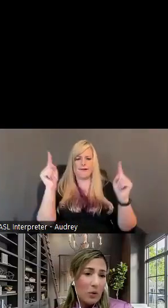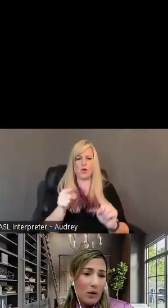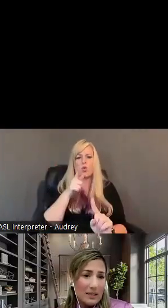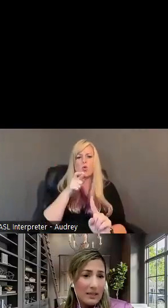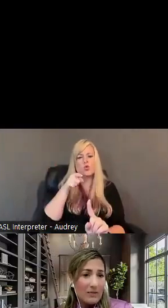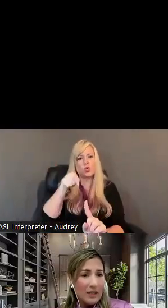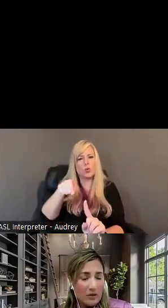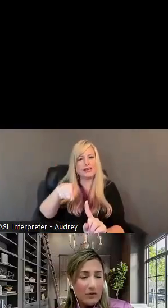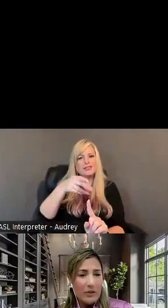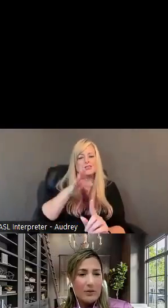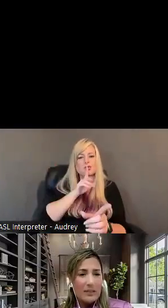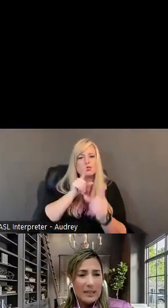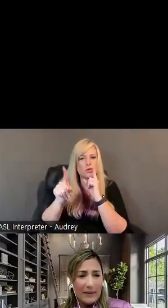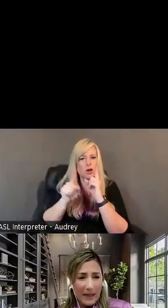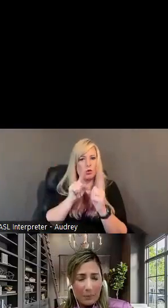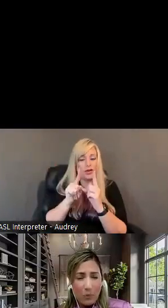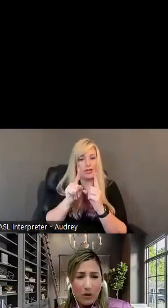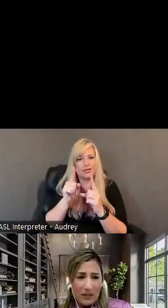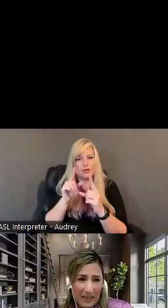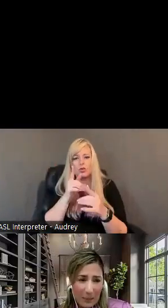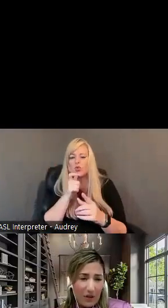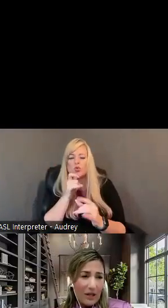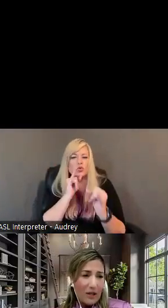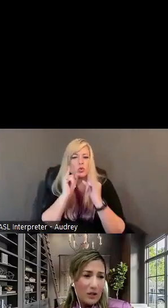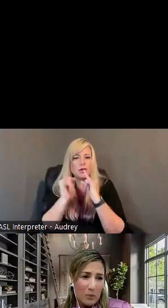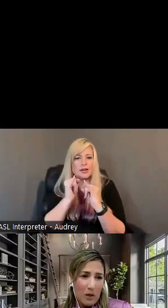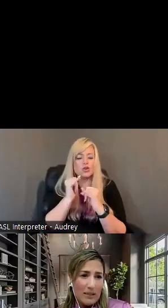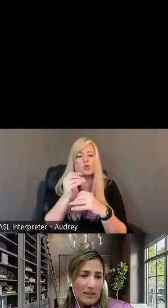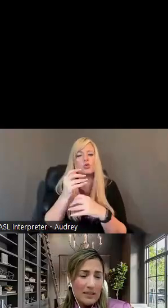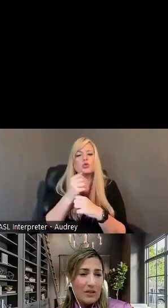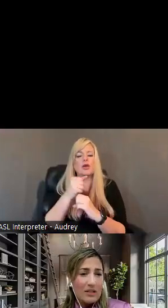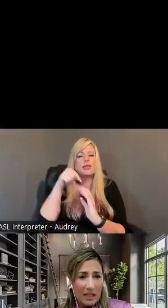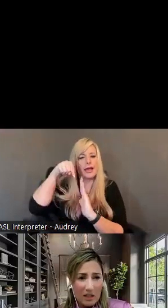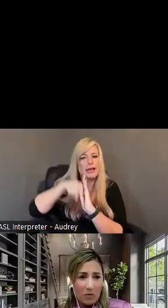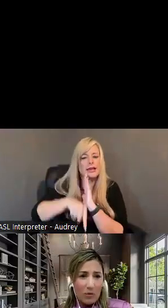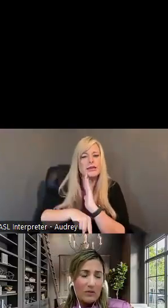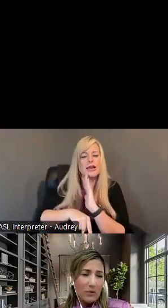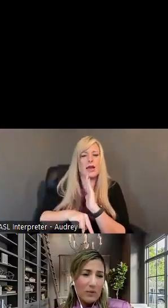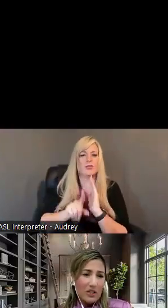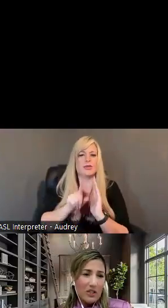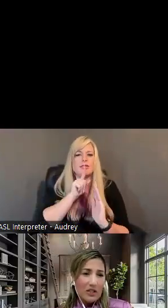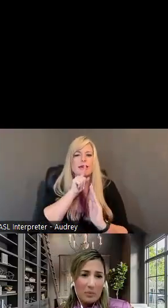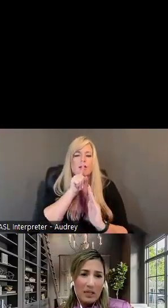qualitative interviews to get that more depth, nuance and contextual information to be able